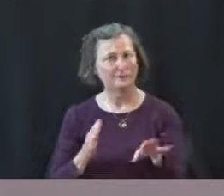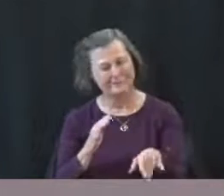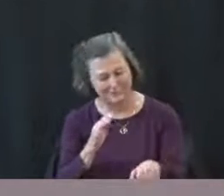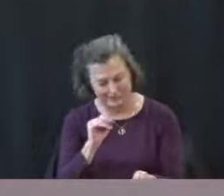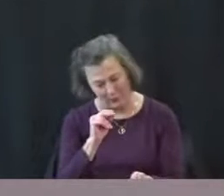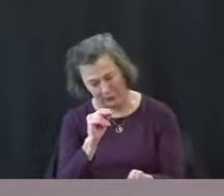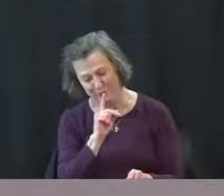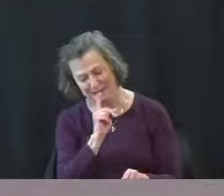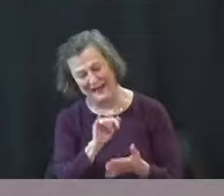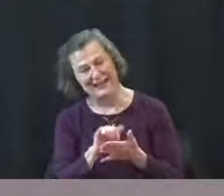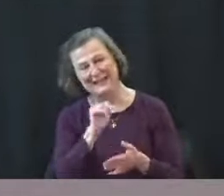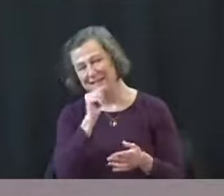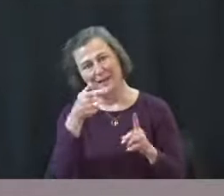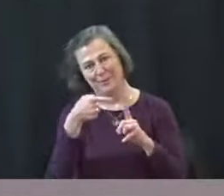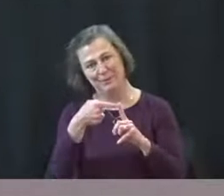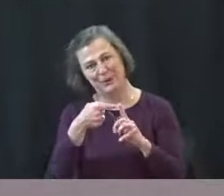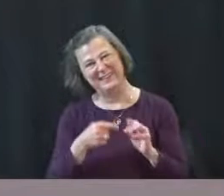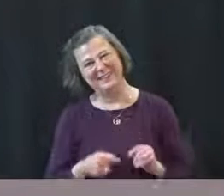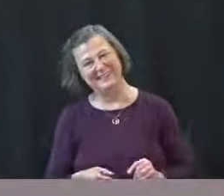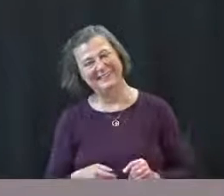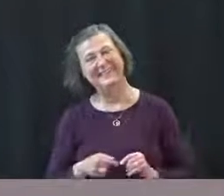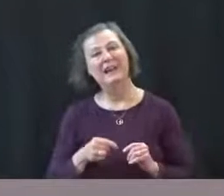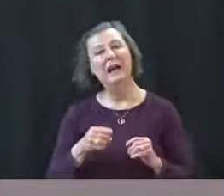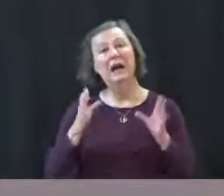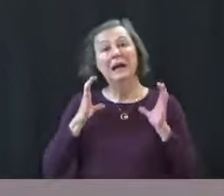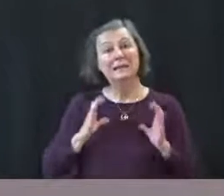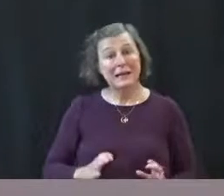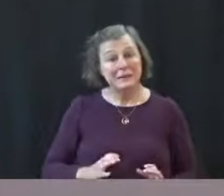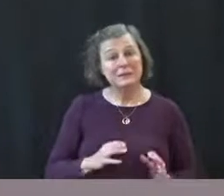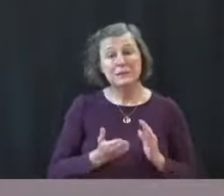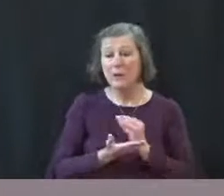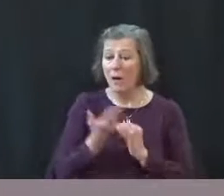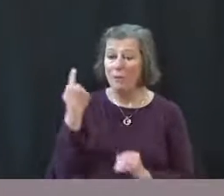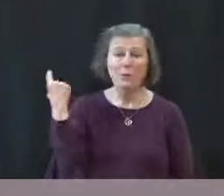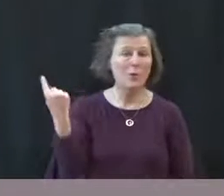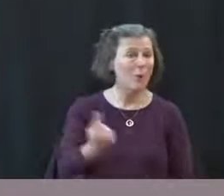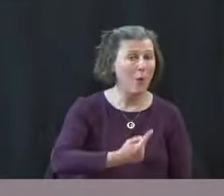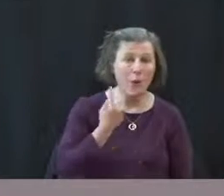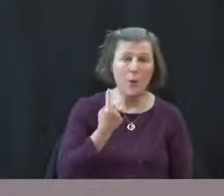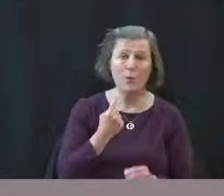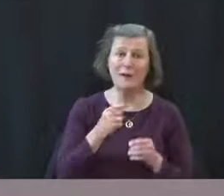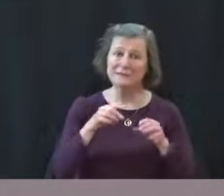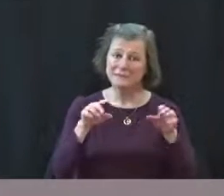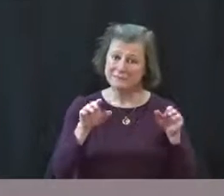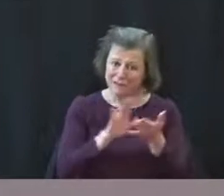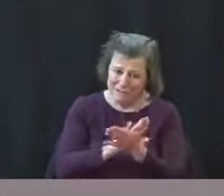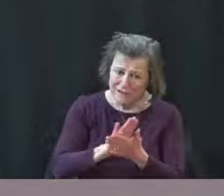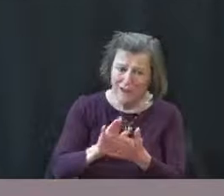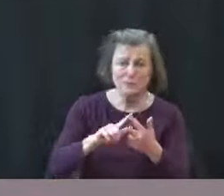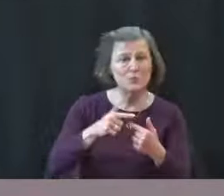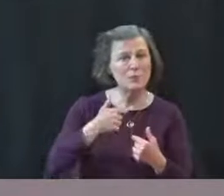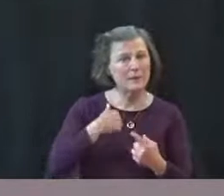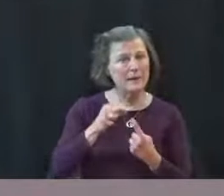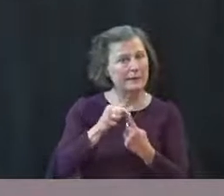My point is that the customers almost always treated me well and the few exceptions, like